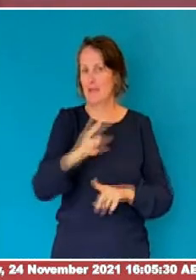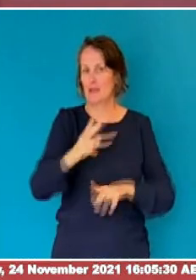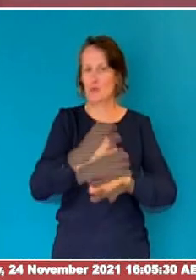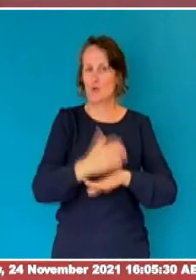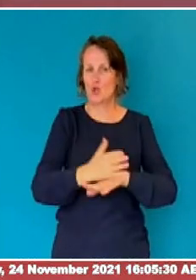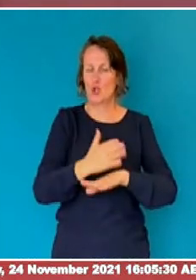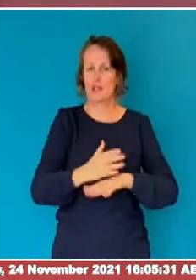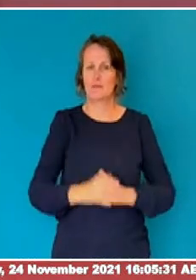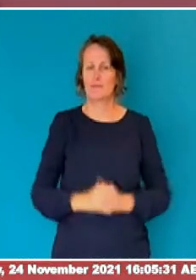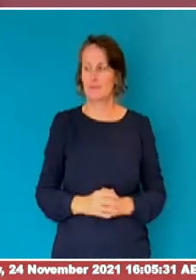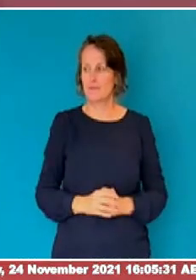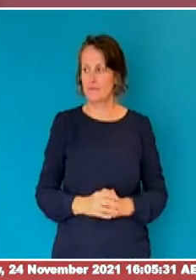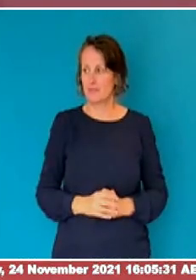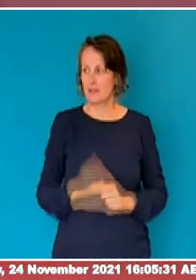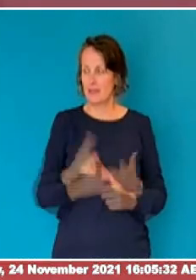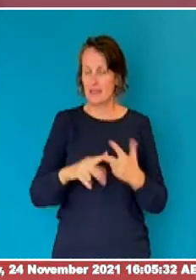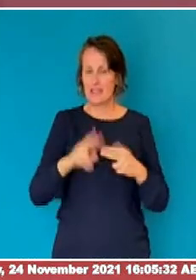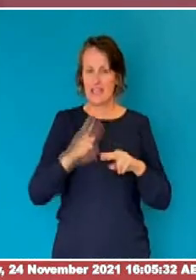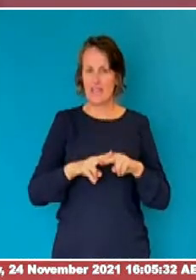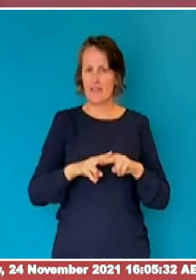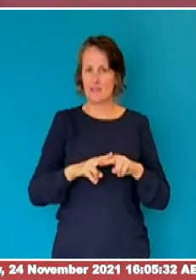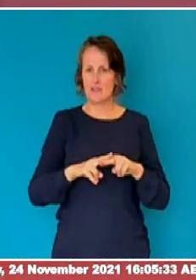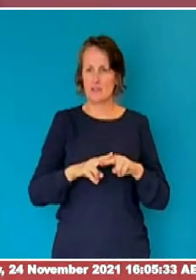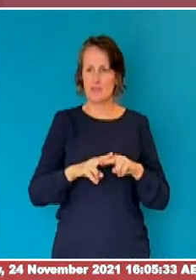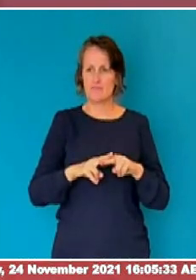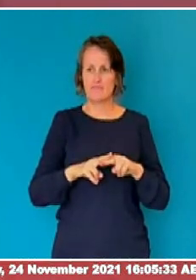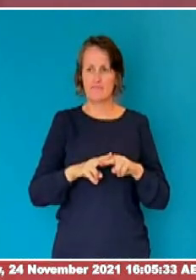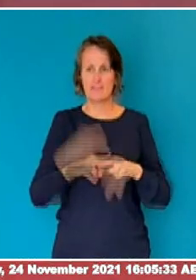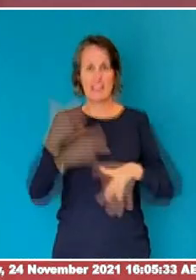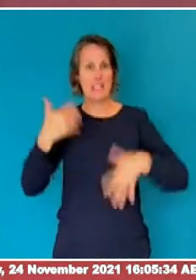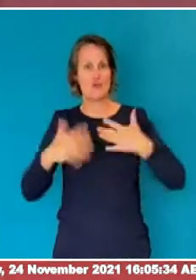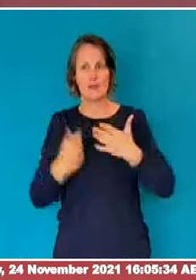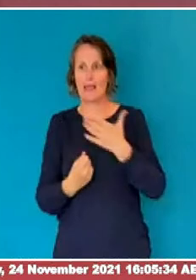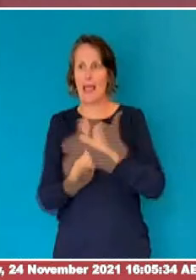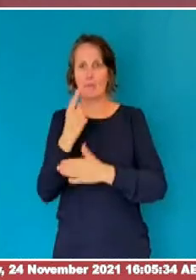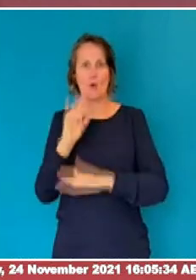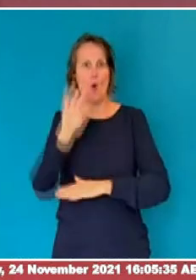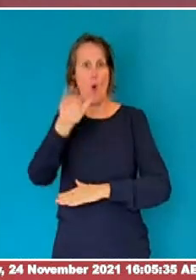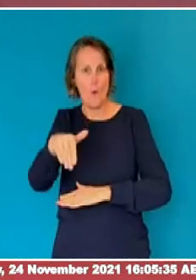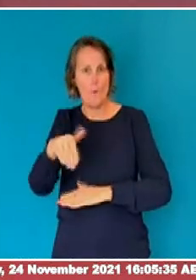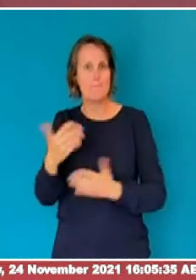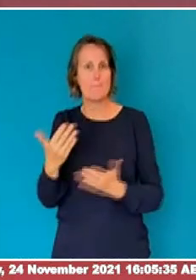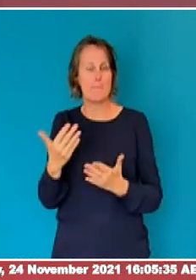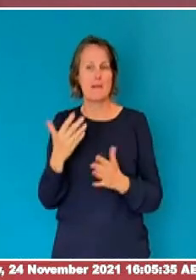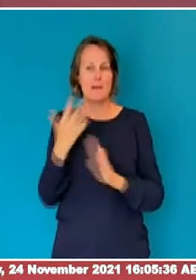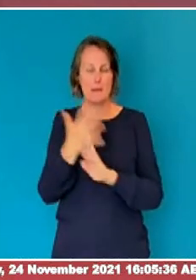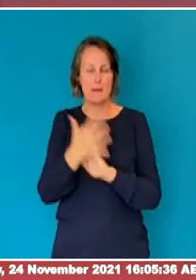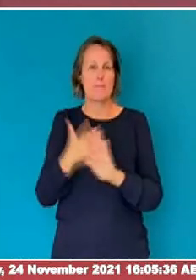If it's a non work-related injury then that would come through in different ways.